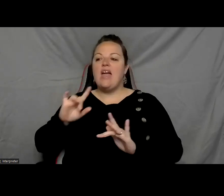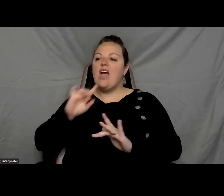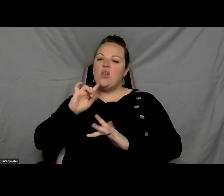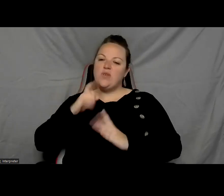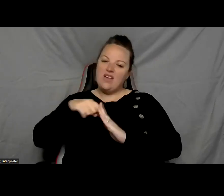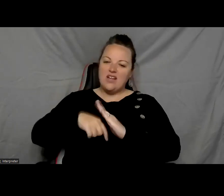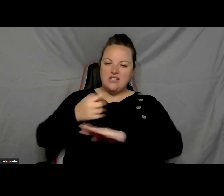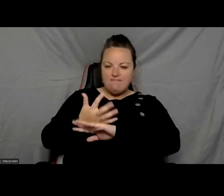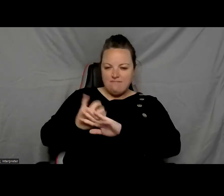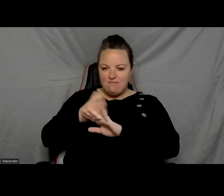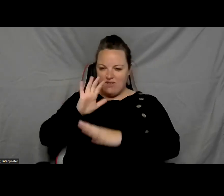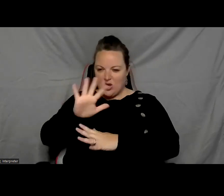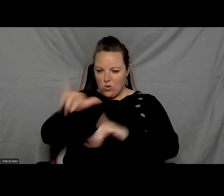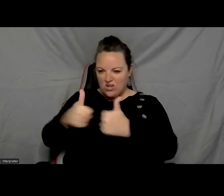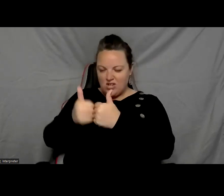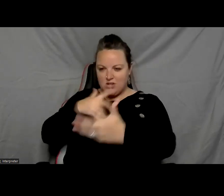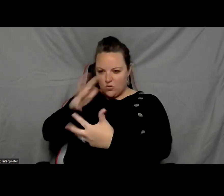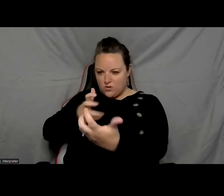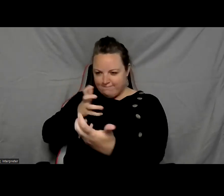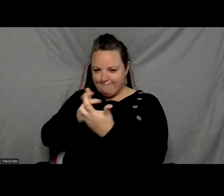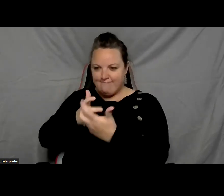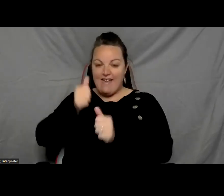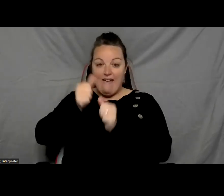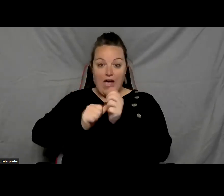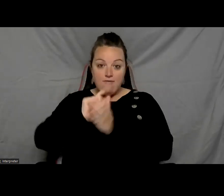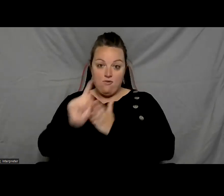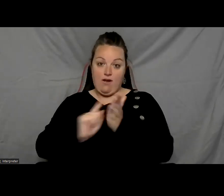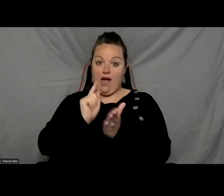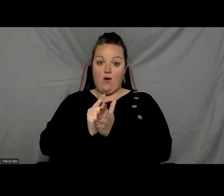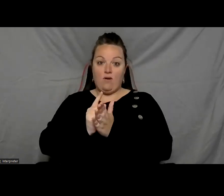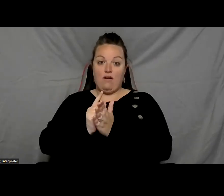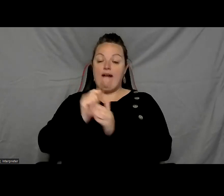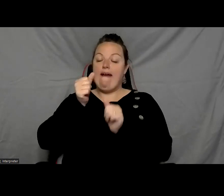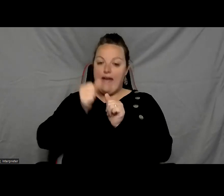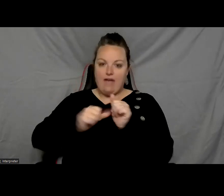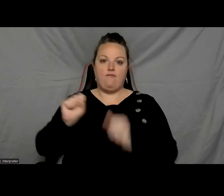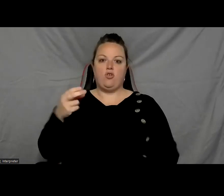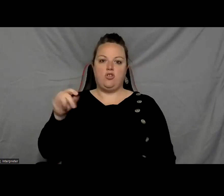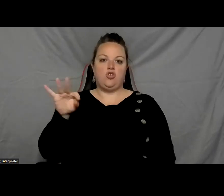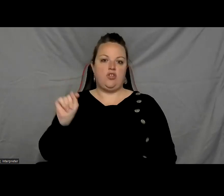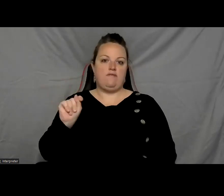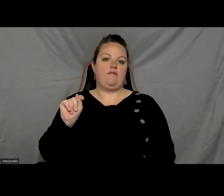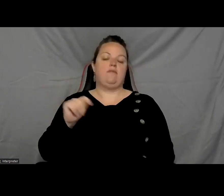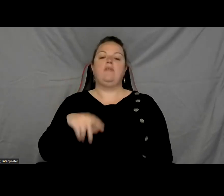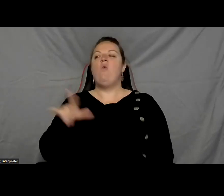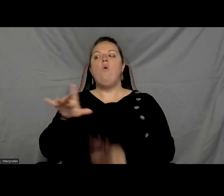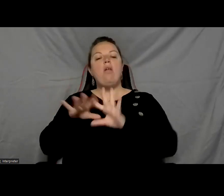every single hour of every shift they work. They add so much value to the lives of our